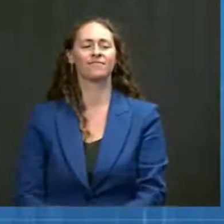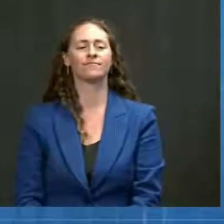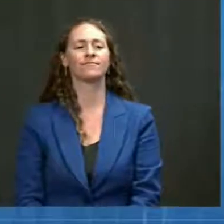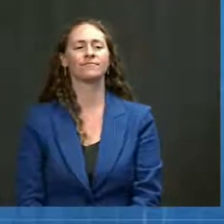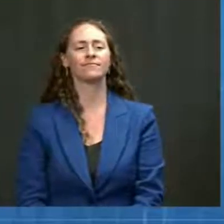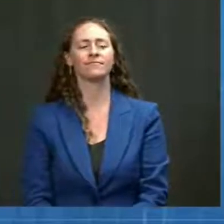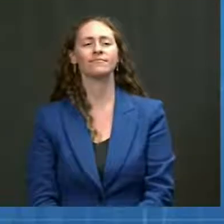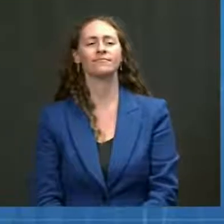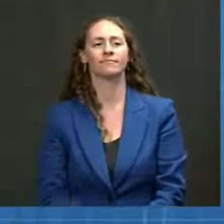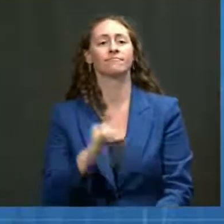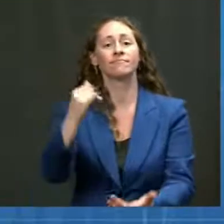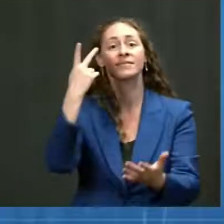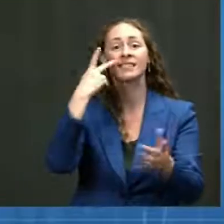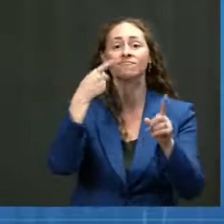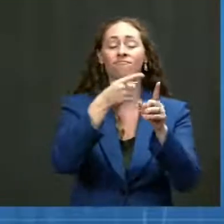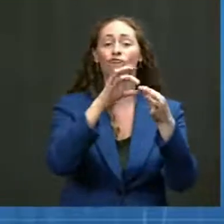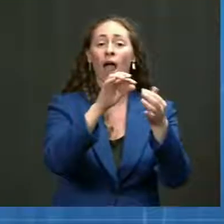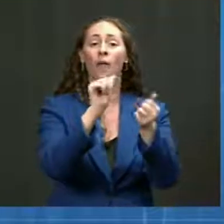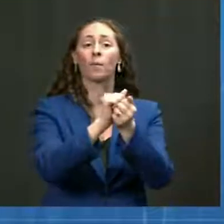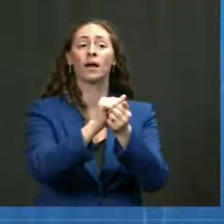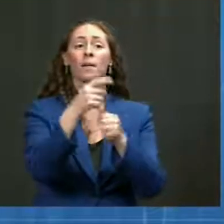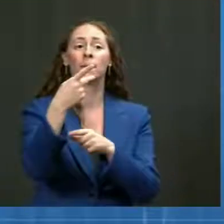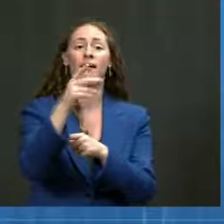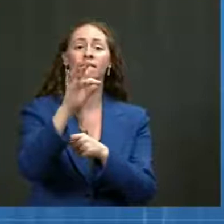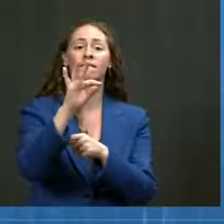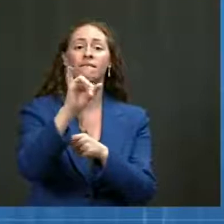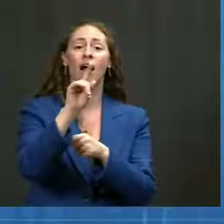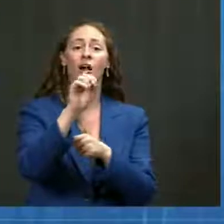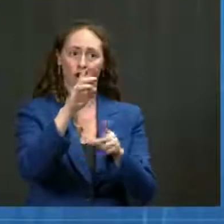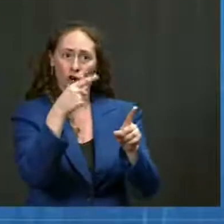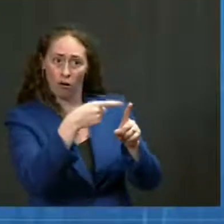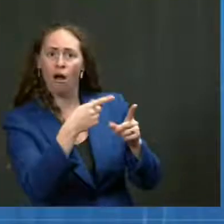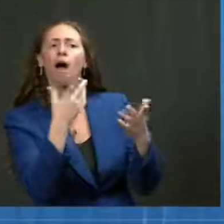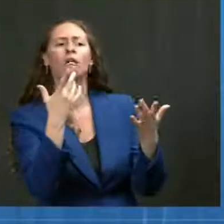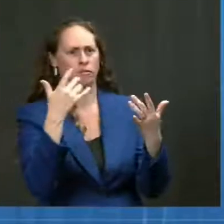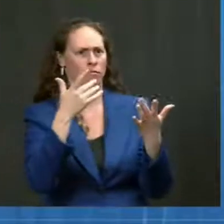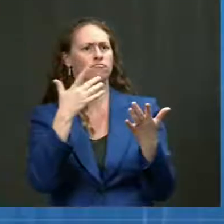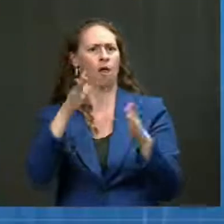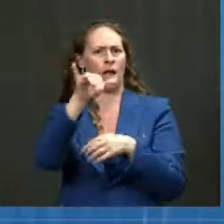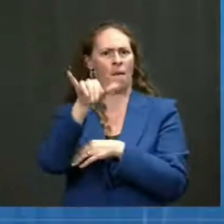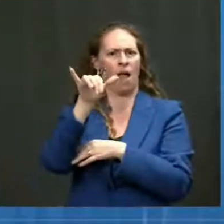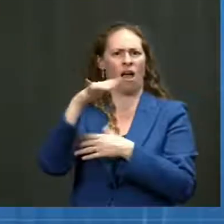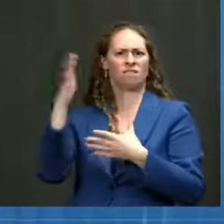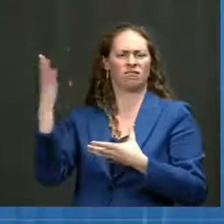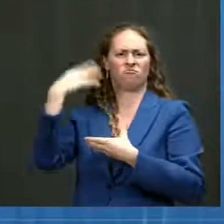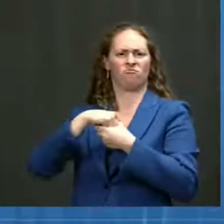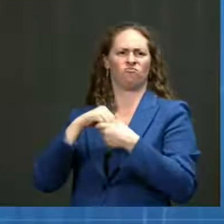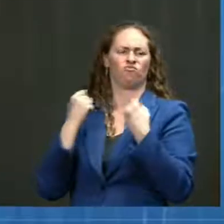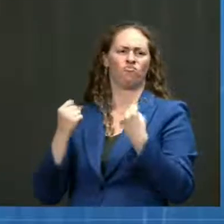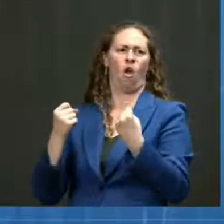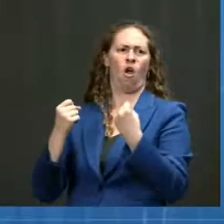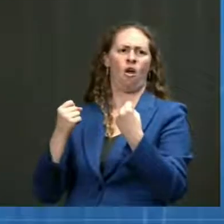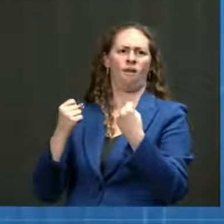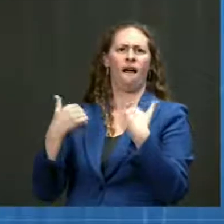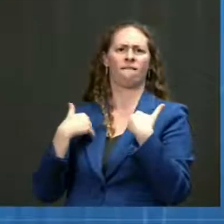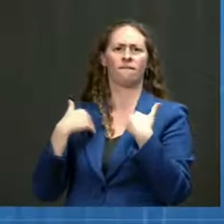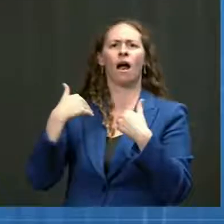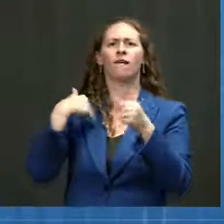SO IF YOU LOOK AT THE LEFT PANEL, WHAT YOU ARE MEASURING IS NEUTRALIZATION TITER AFTER